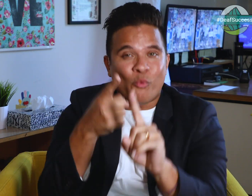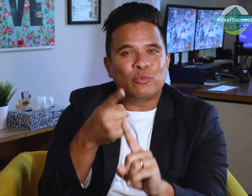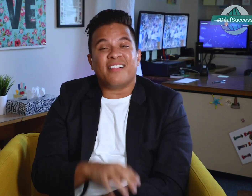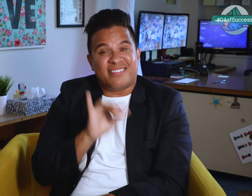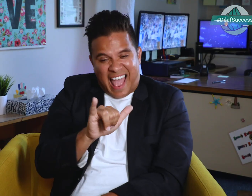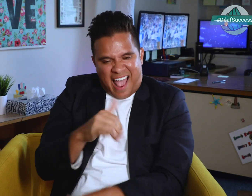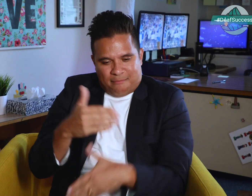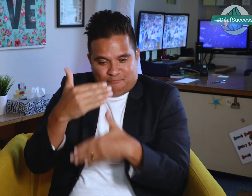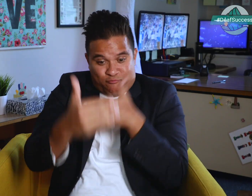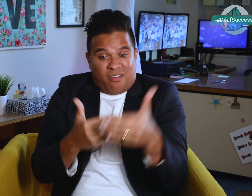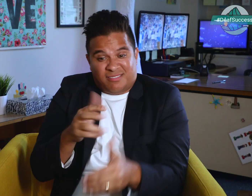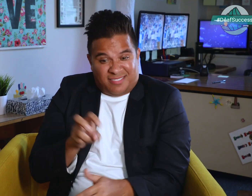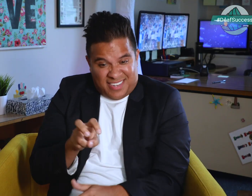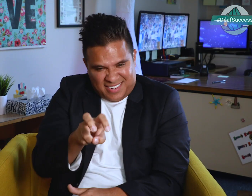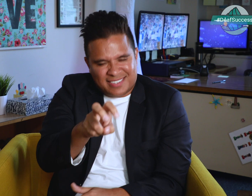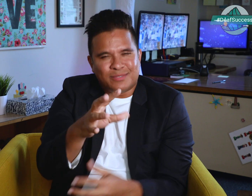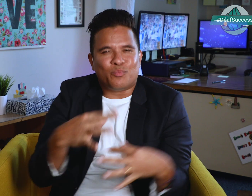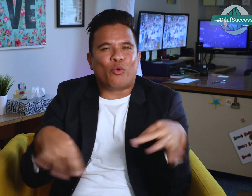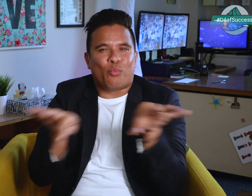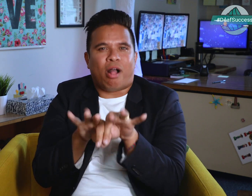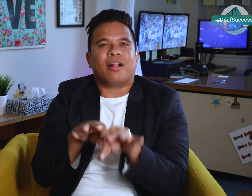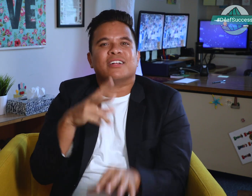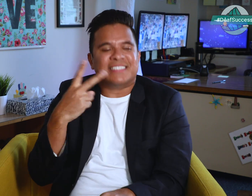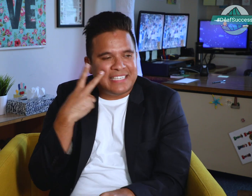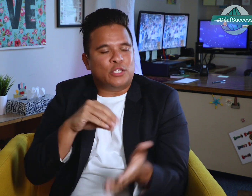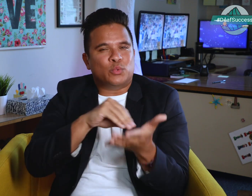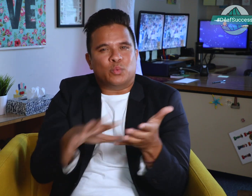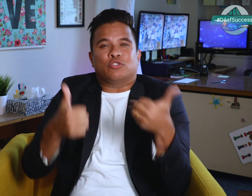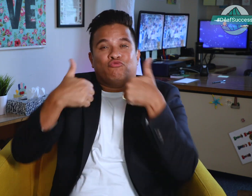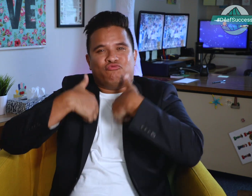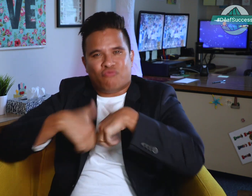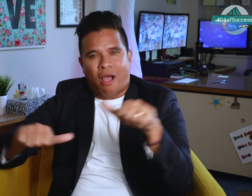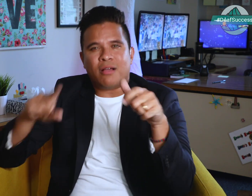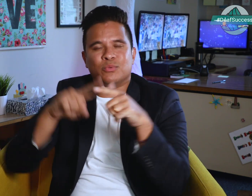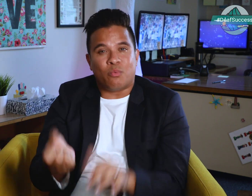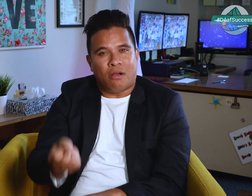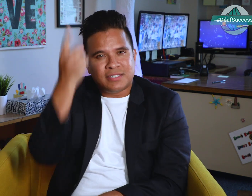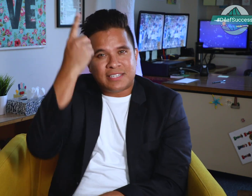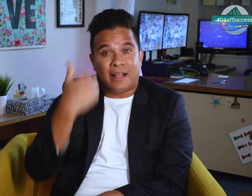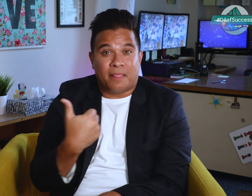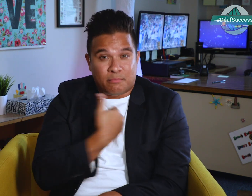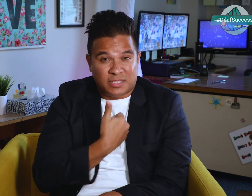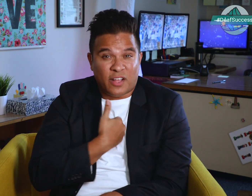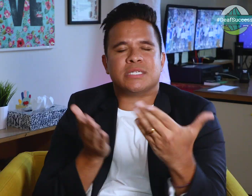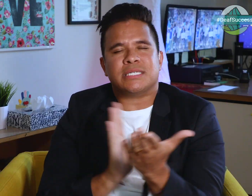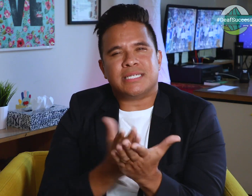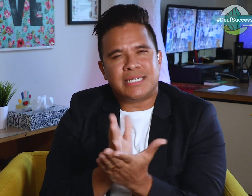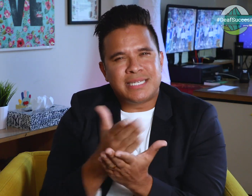Other students continue to have challenges and struggle to meet their goals. Either way, that progress of their journey